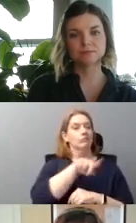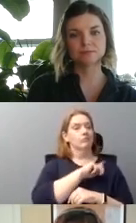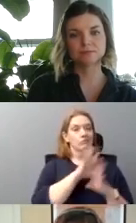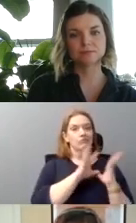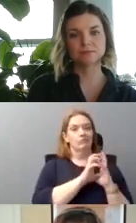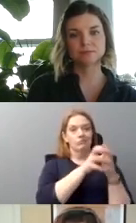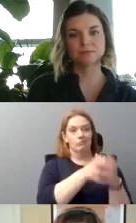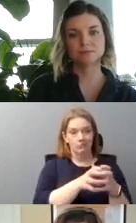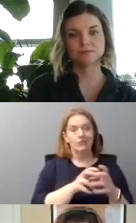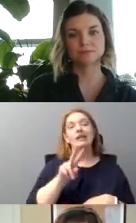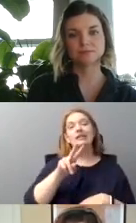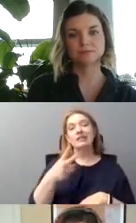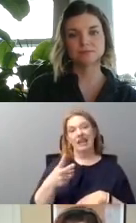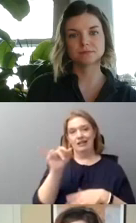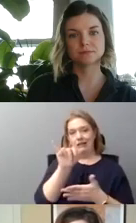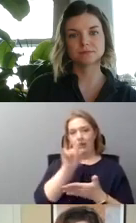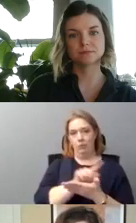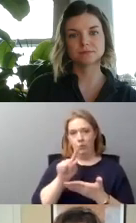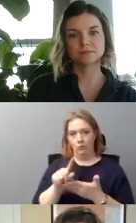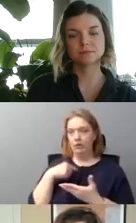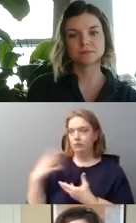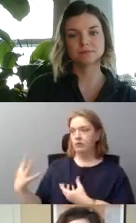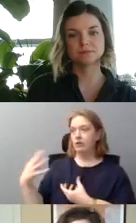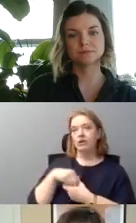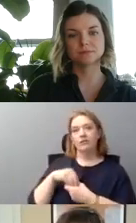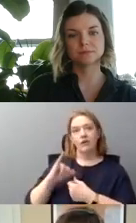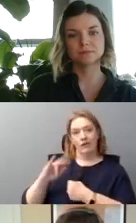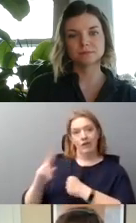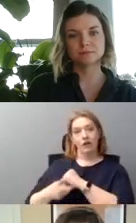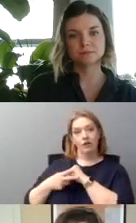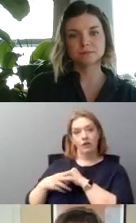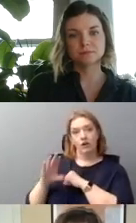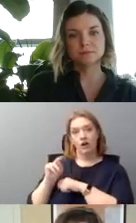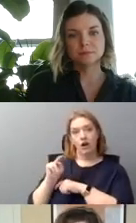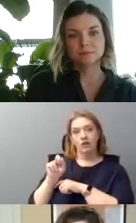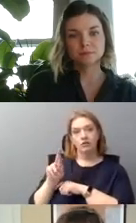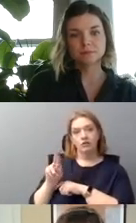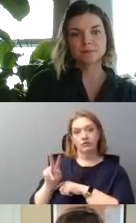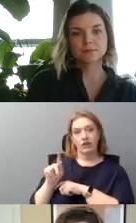trip which engaged the conservation firm that skillfully undertook the extensive restoration